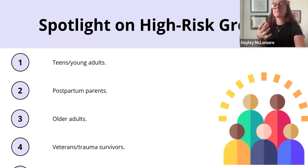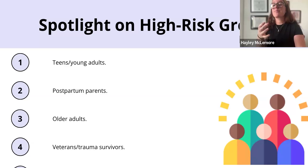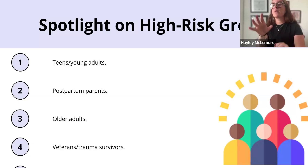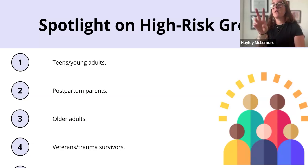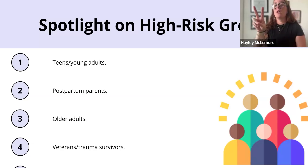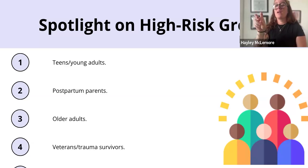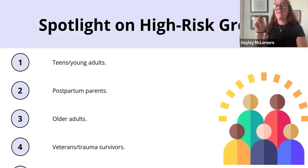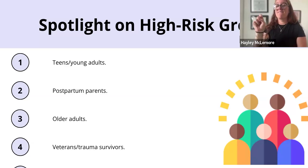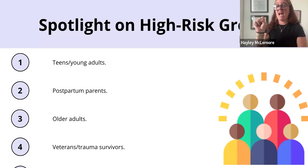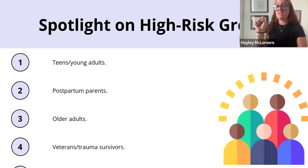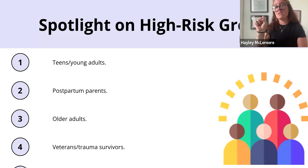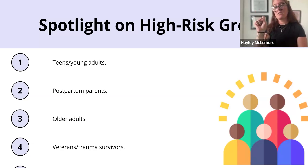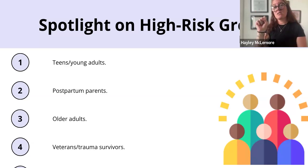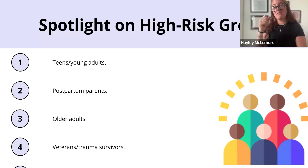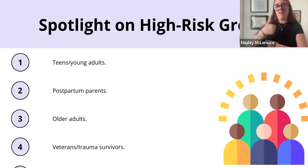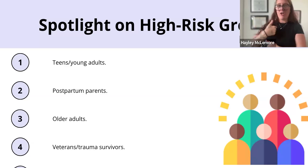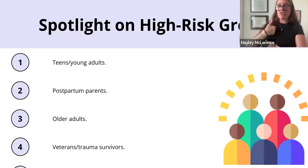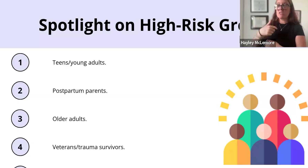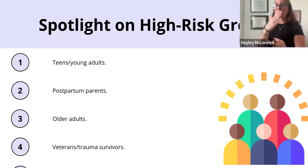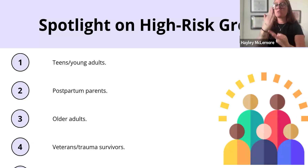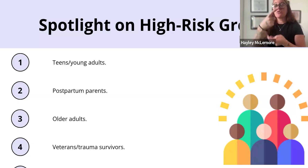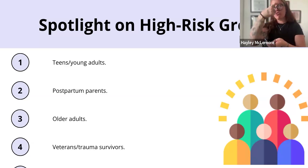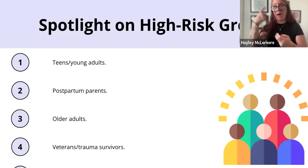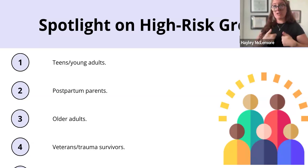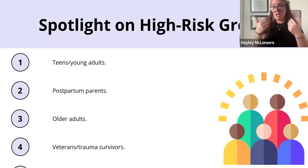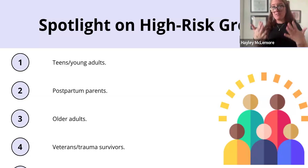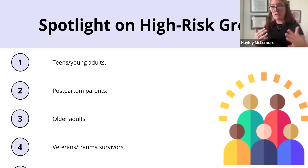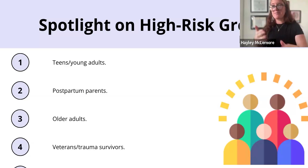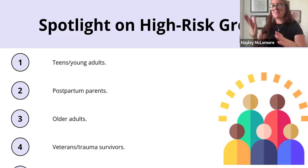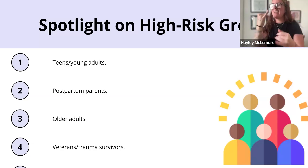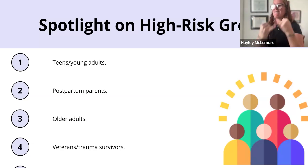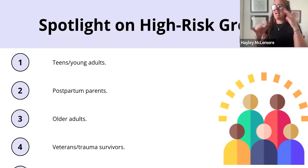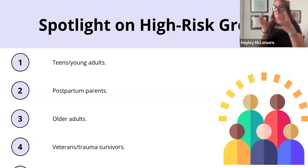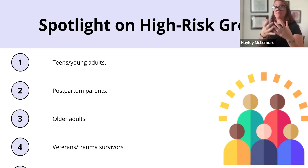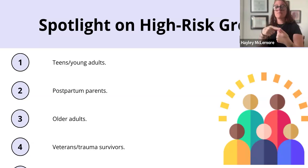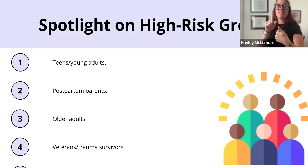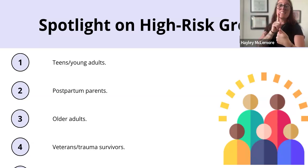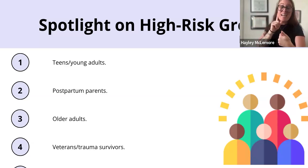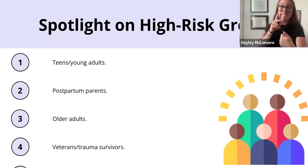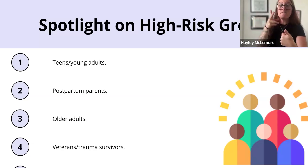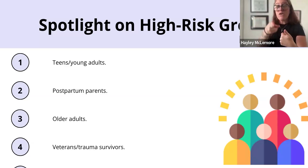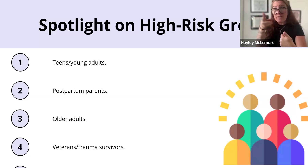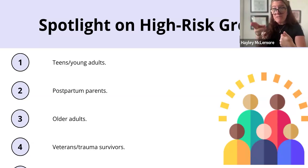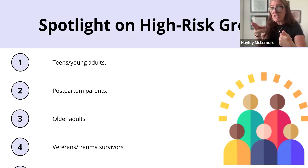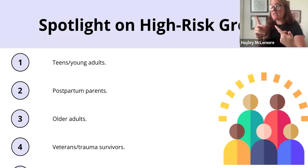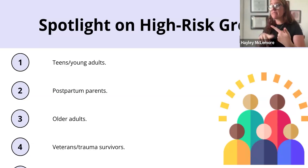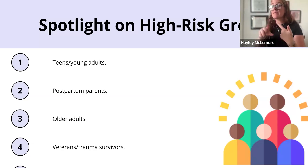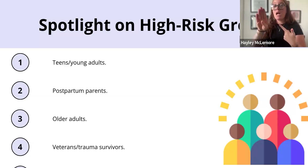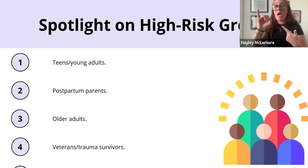older adults, veterans, and trauma survivors, and marginalized groups